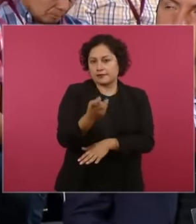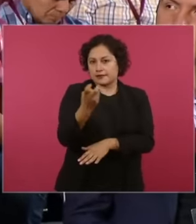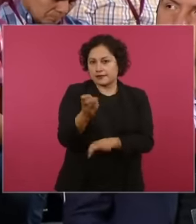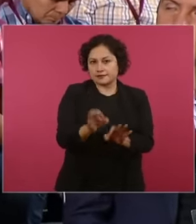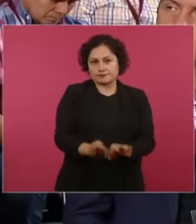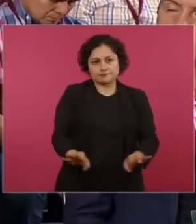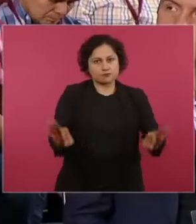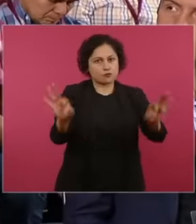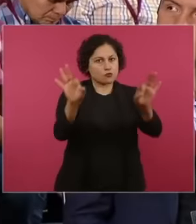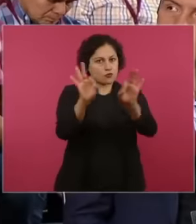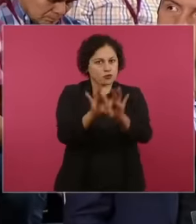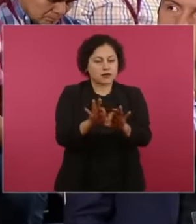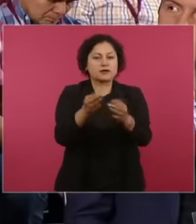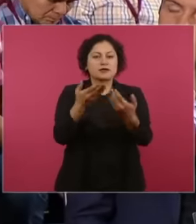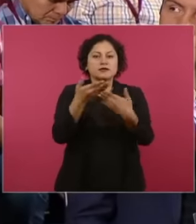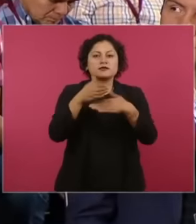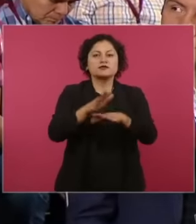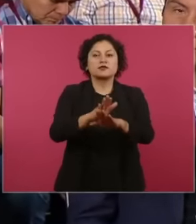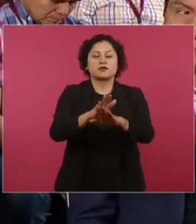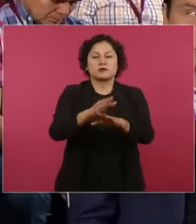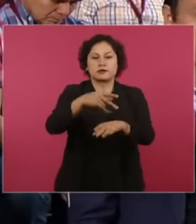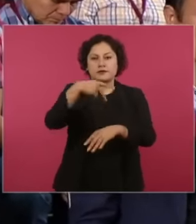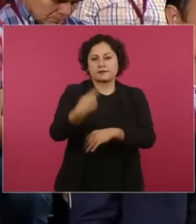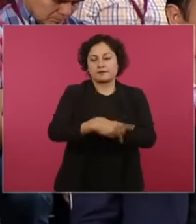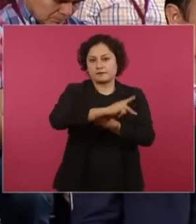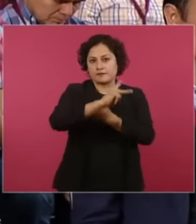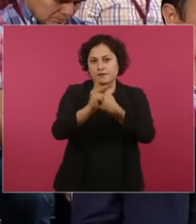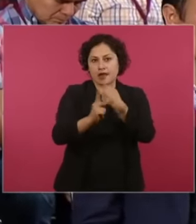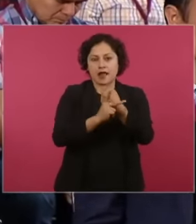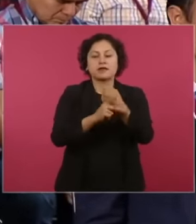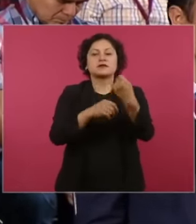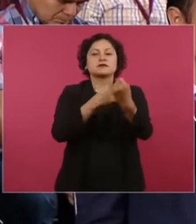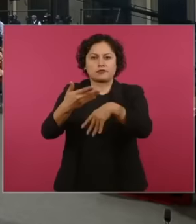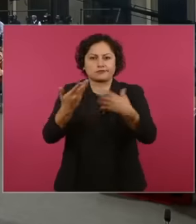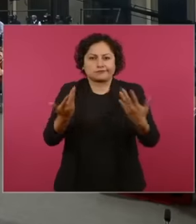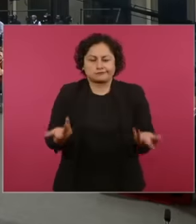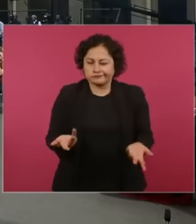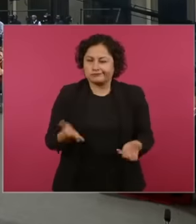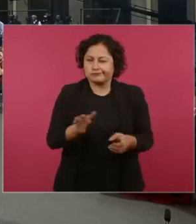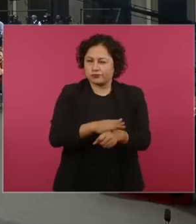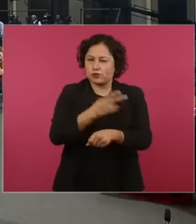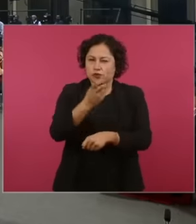issue of national sovereignty the importance of national sovereignty consulting that